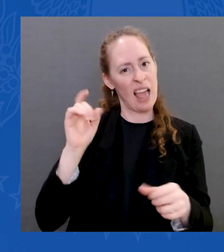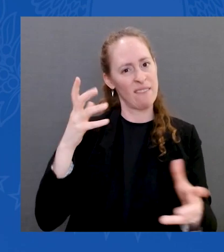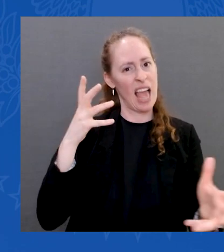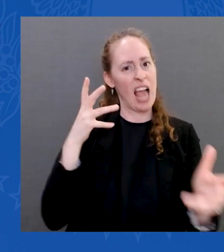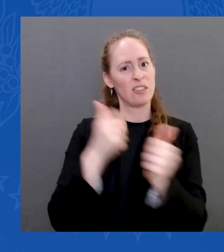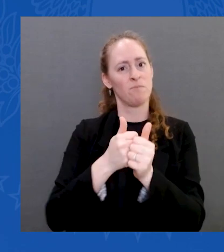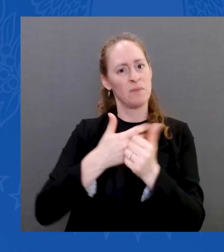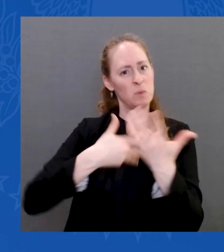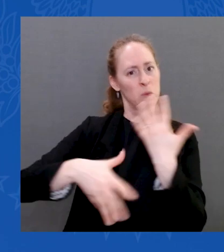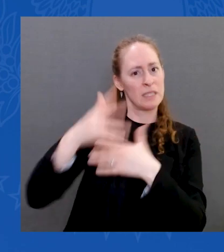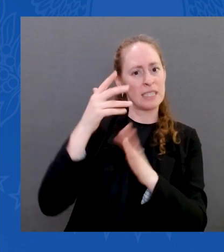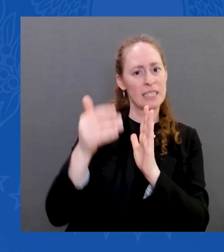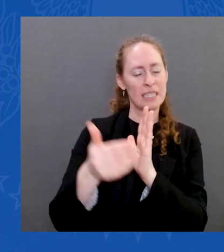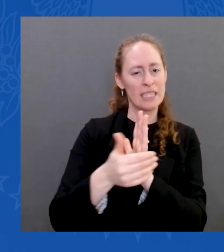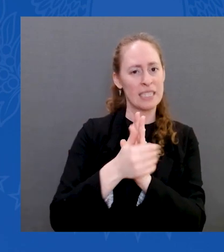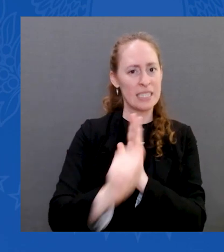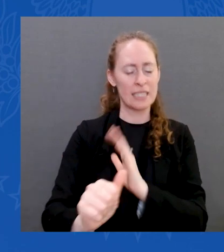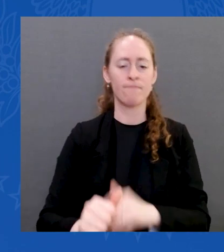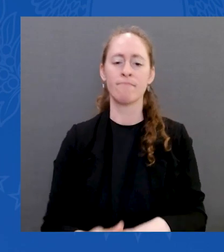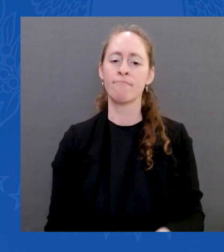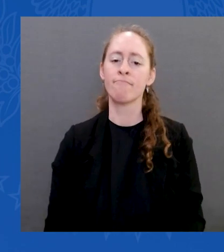because we have a lot of teachers we seek their input.